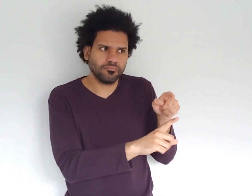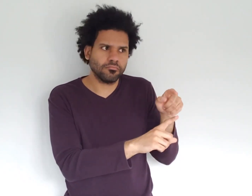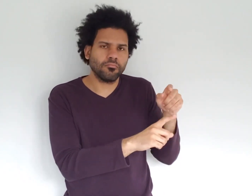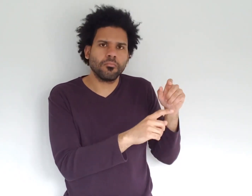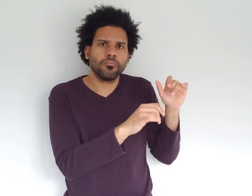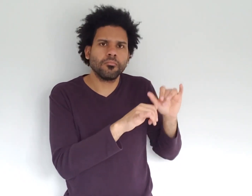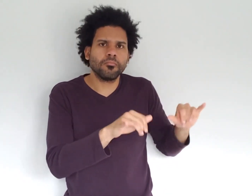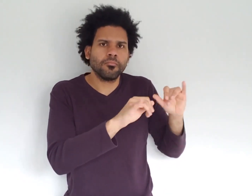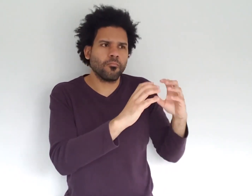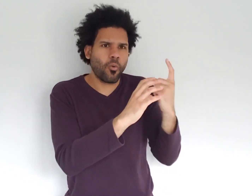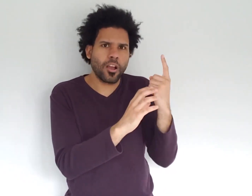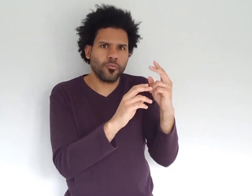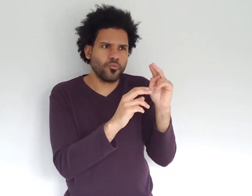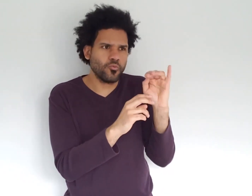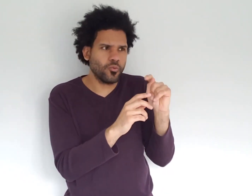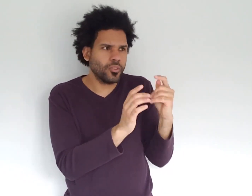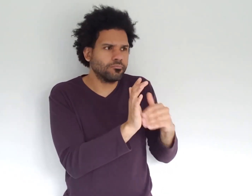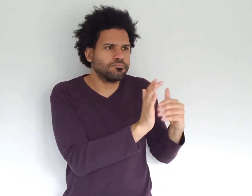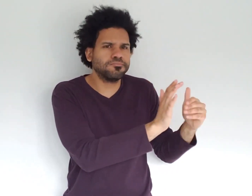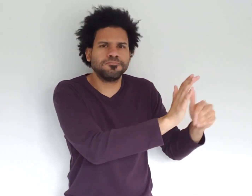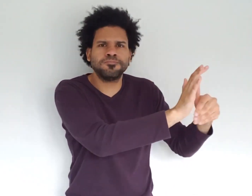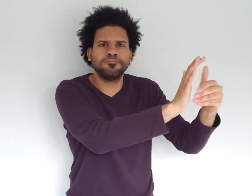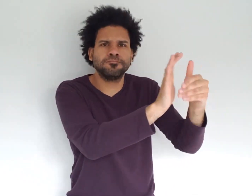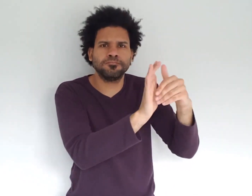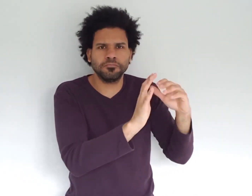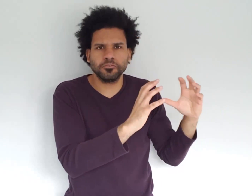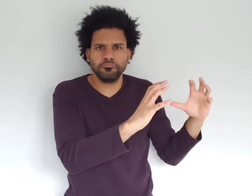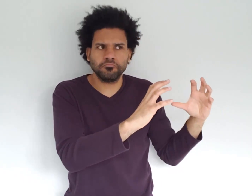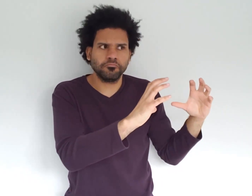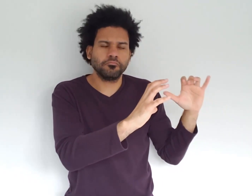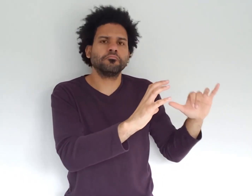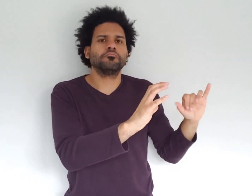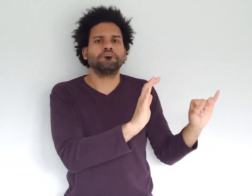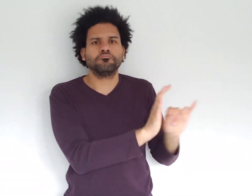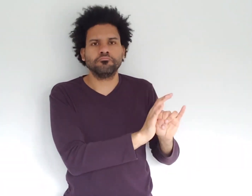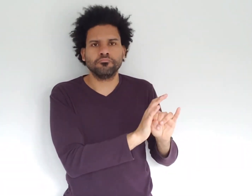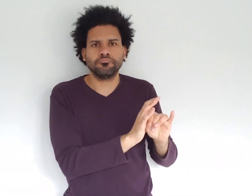A particular chemical composition has a similar pattern producing a unit and should be identified.